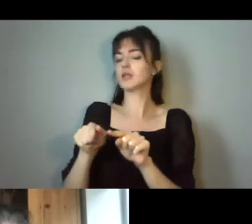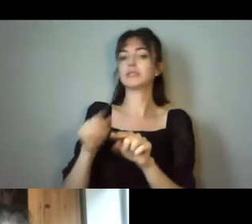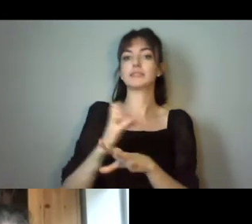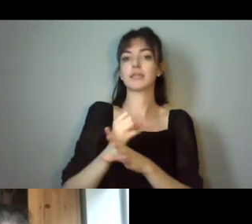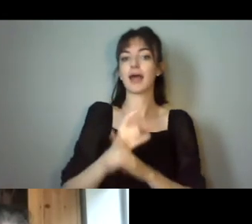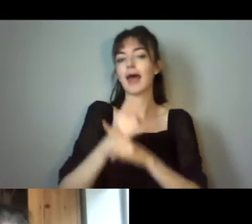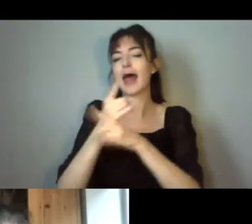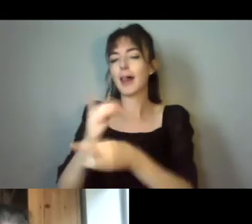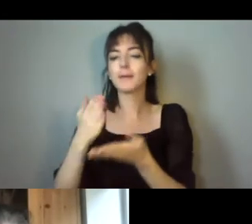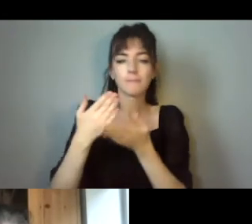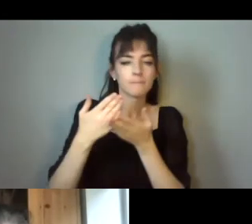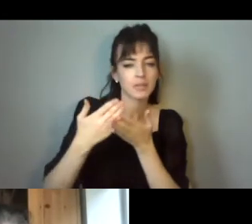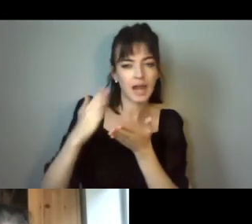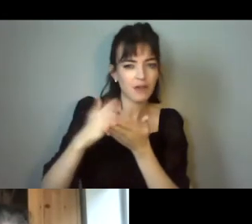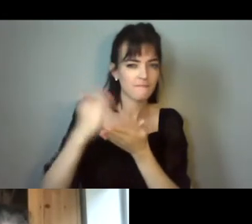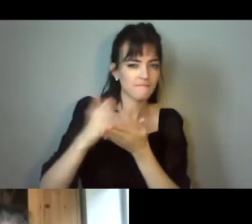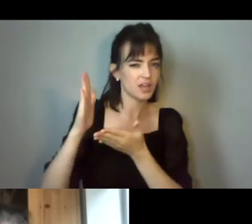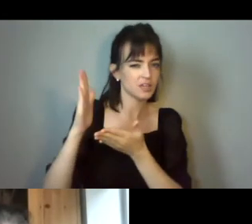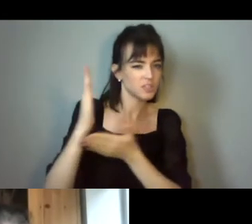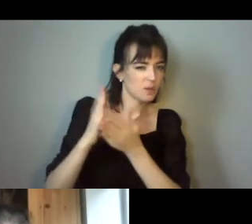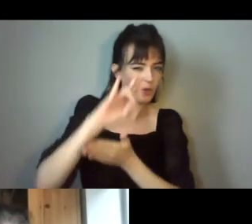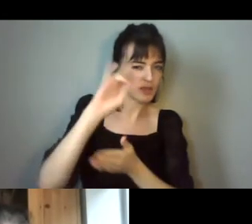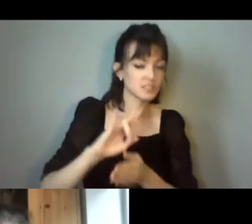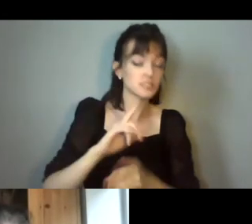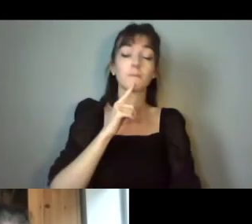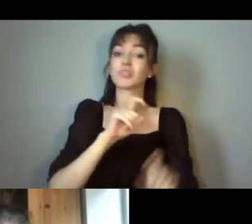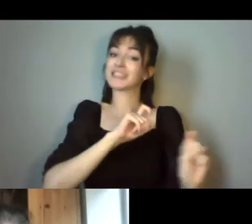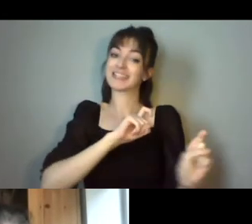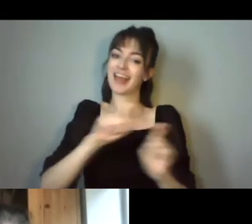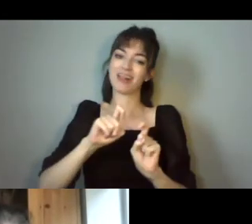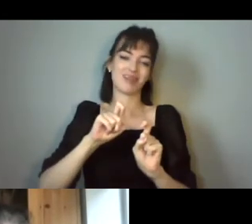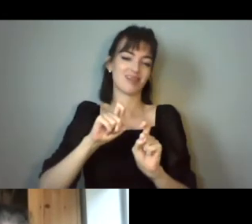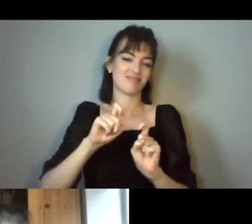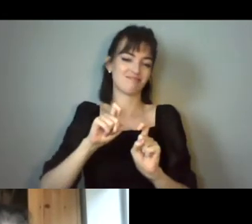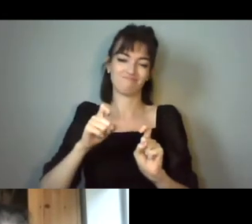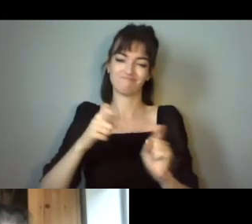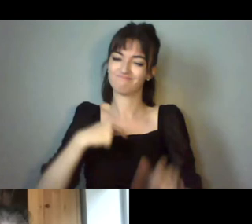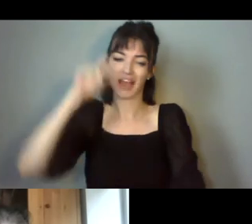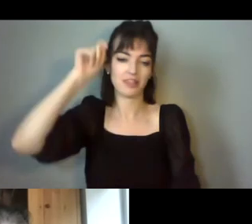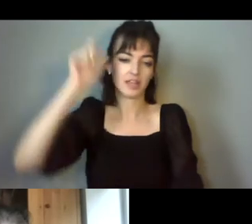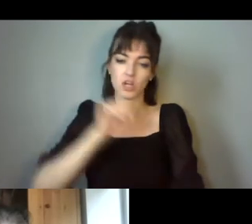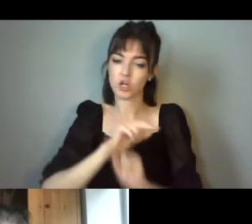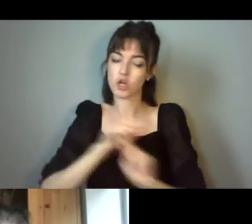clarify some of the gaps, but still I wouldn't say all the provisions in the Costa Rica reform